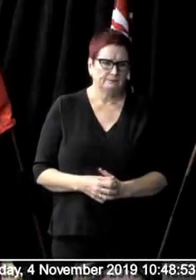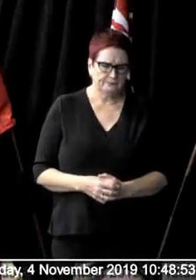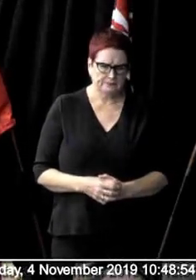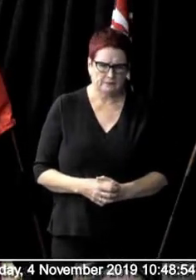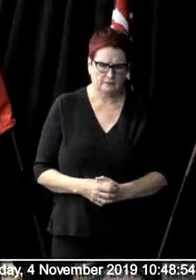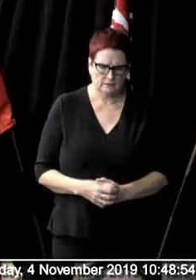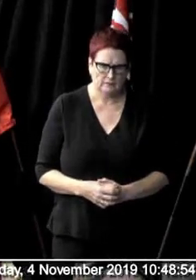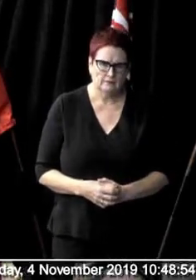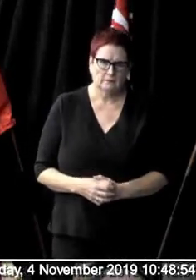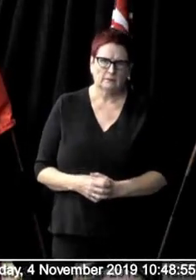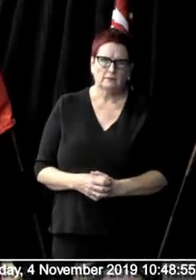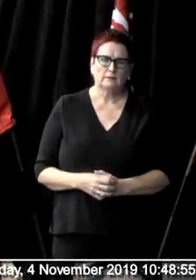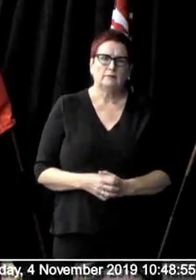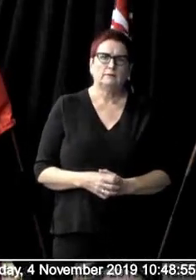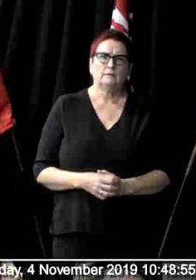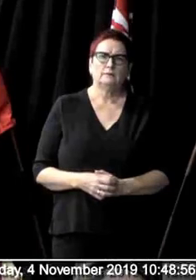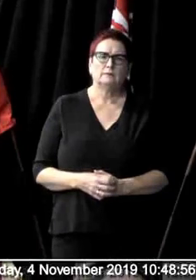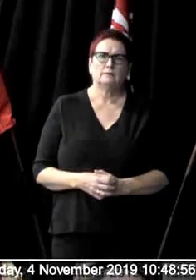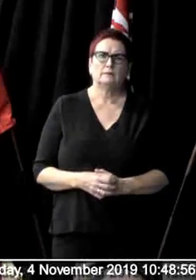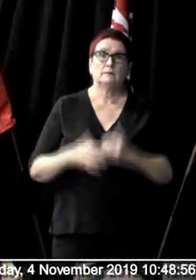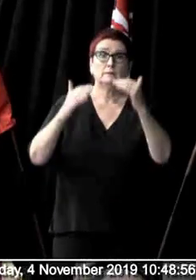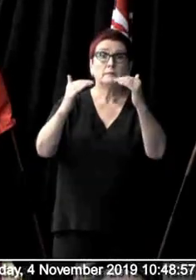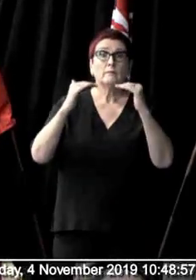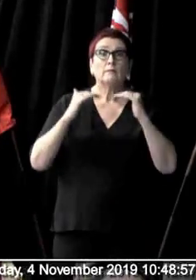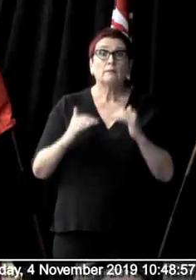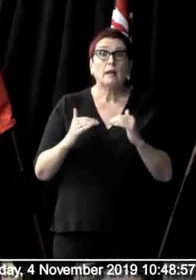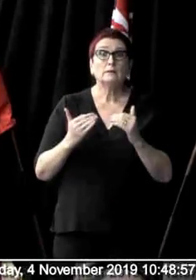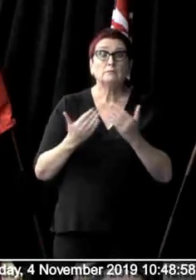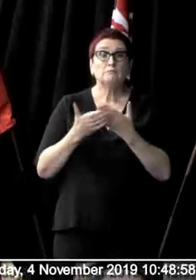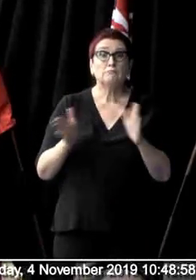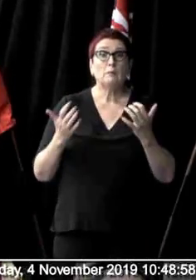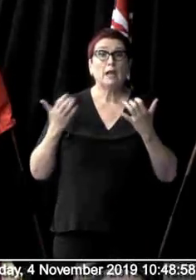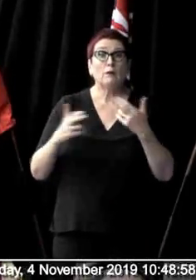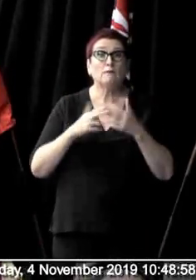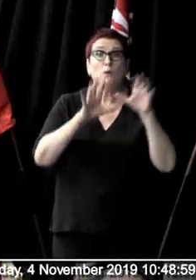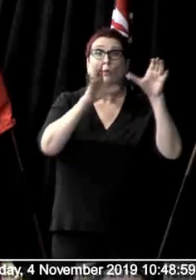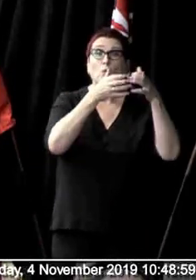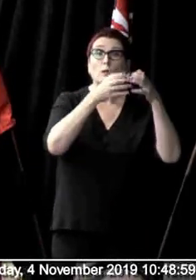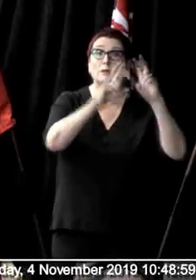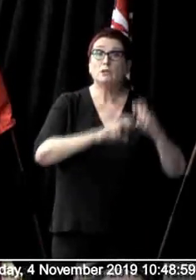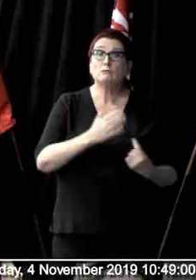May I also note the next public hearing of the Commission will be conducted in